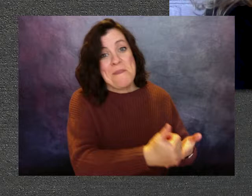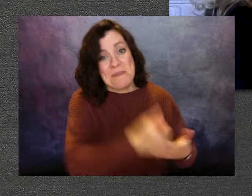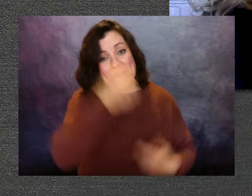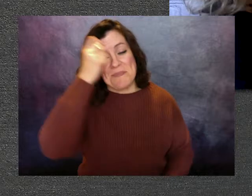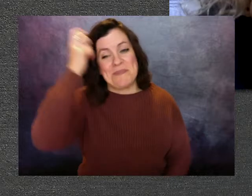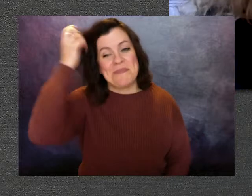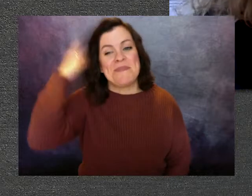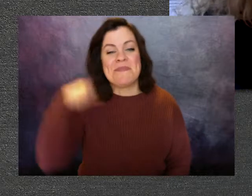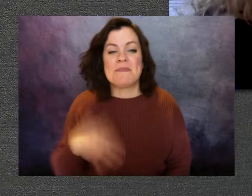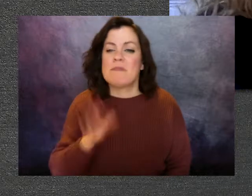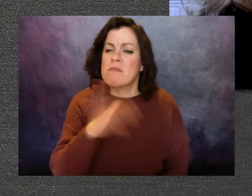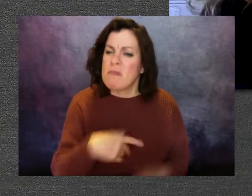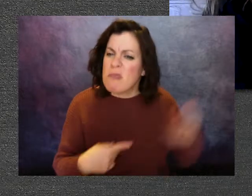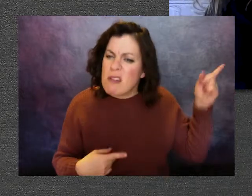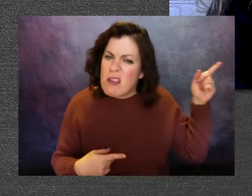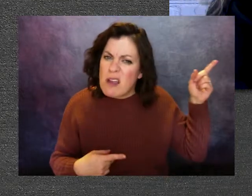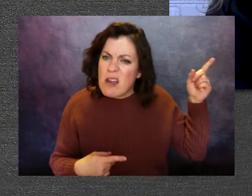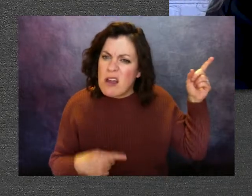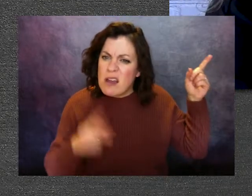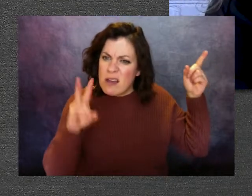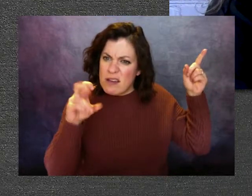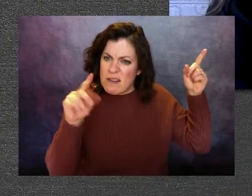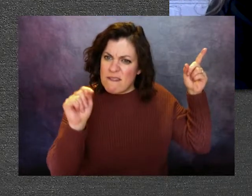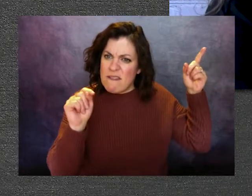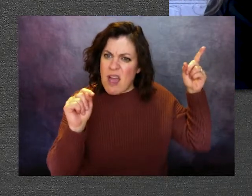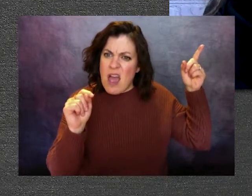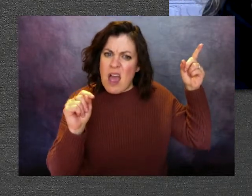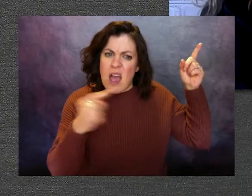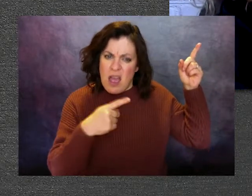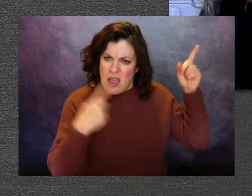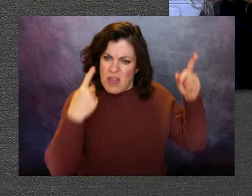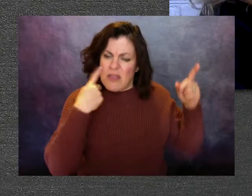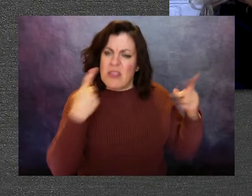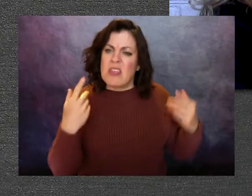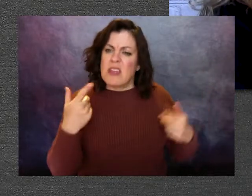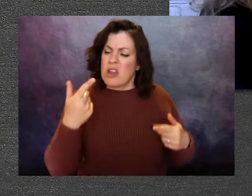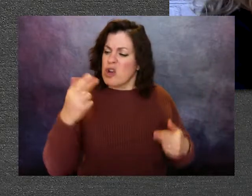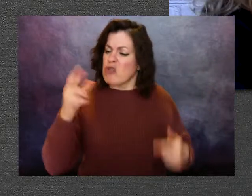Do veterinarians groom animals? Mhm.